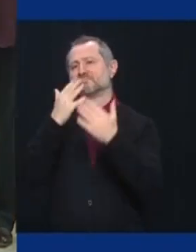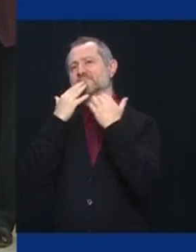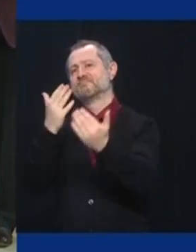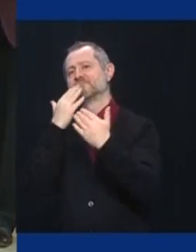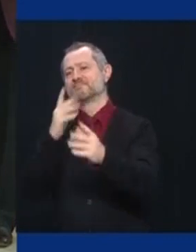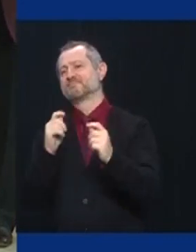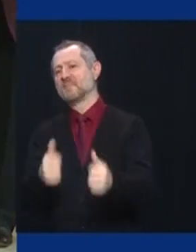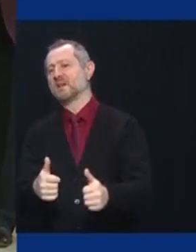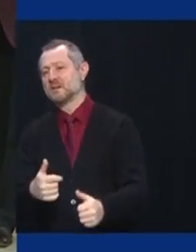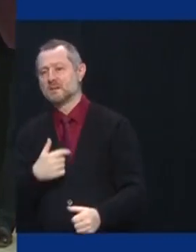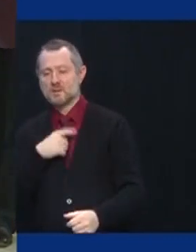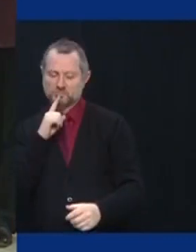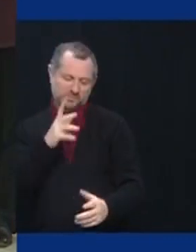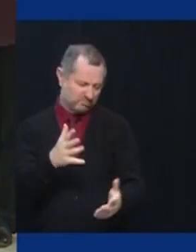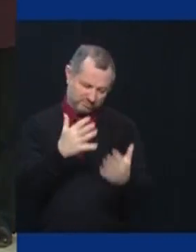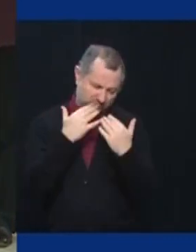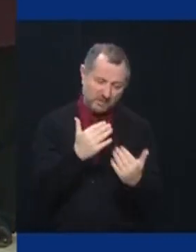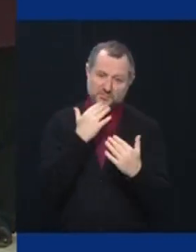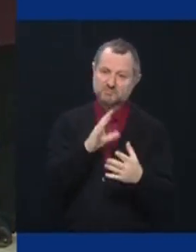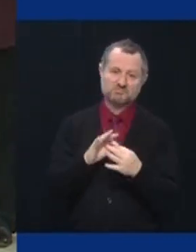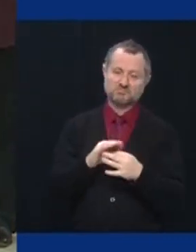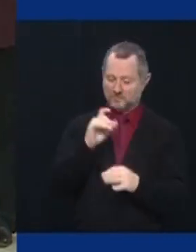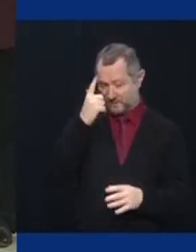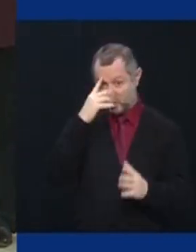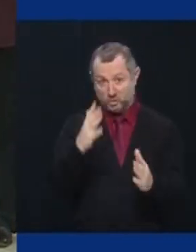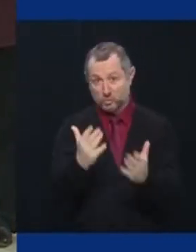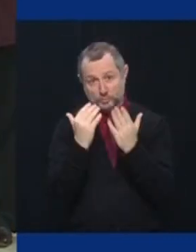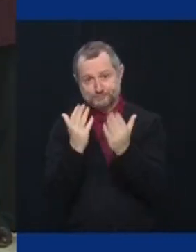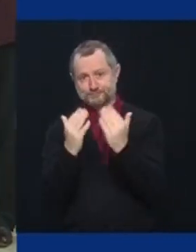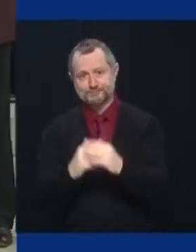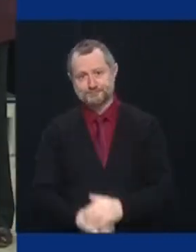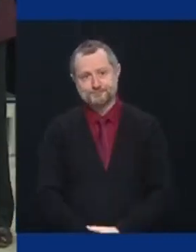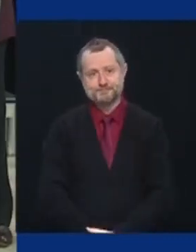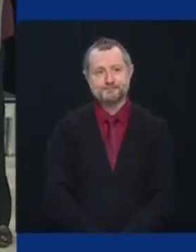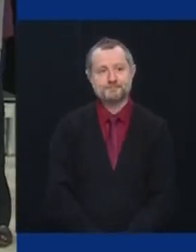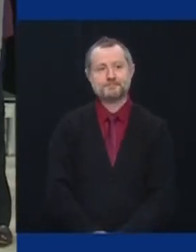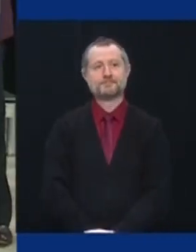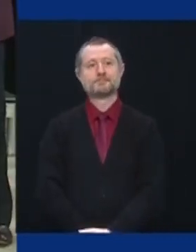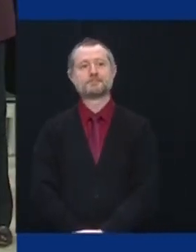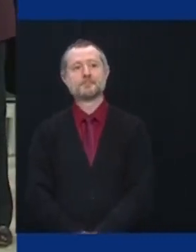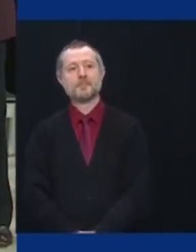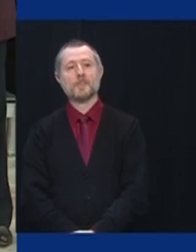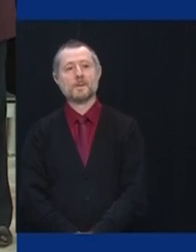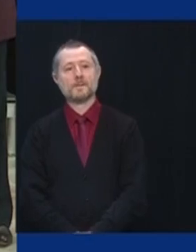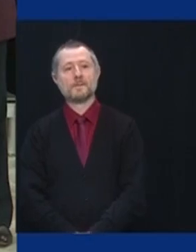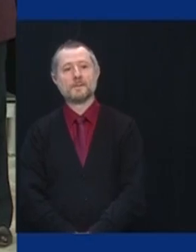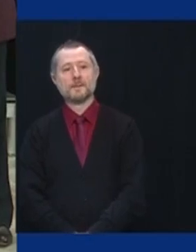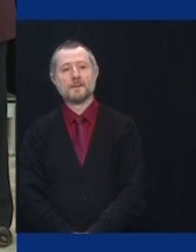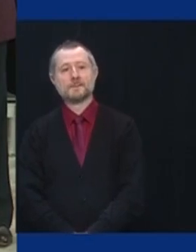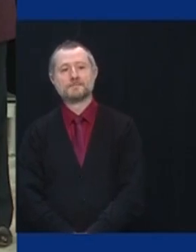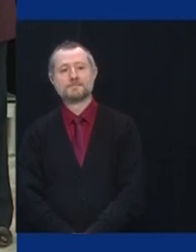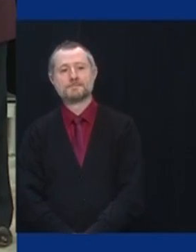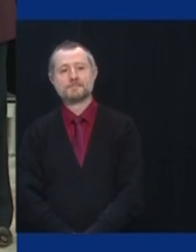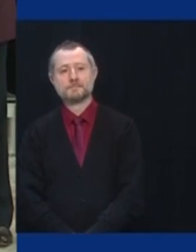SYRACUSE. I THINK A LOT OF US ARE HERE TODAY BECAUSE OF YOUR QUICK ACTION. I MEAN THIS, THANK YOU. THANK YOU.